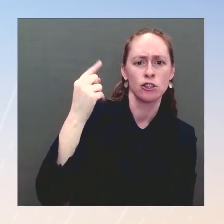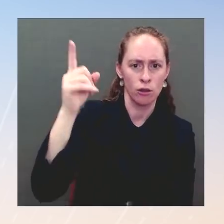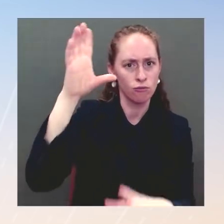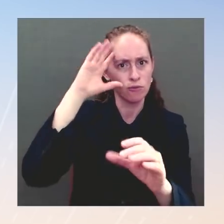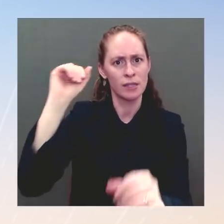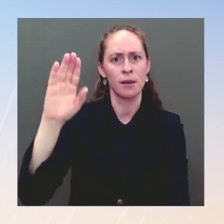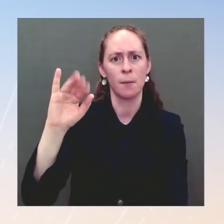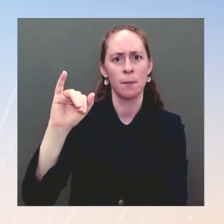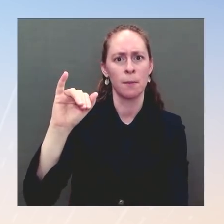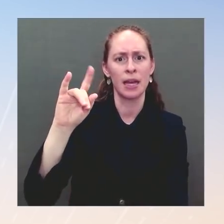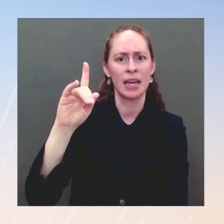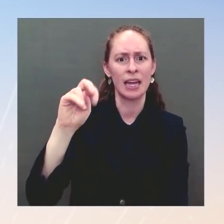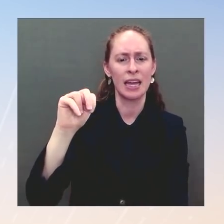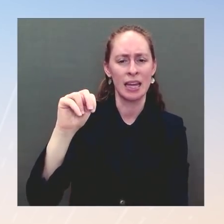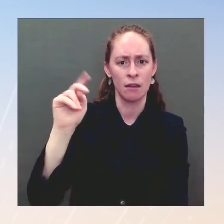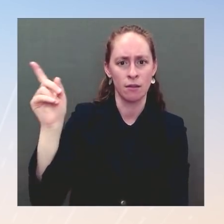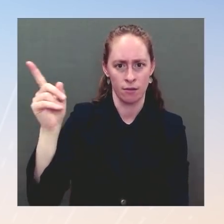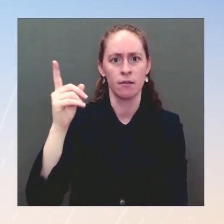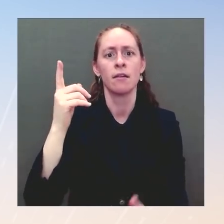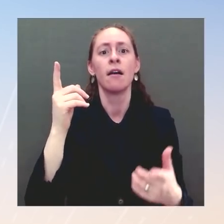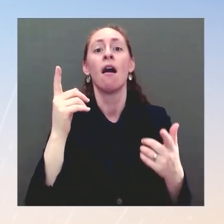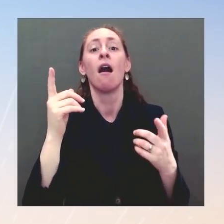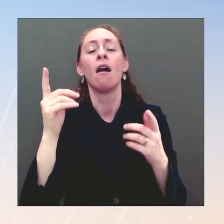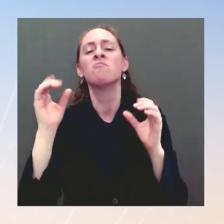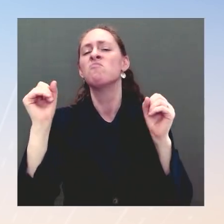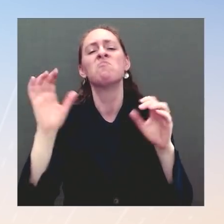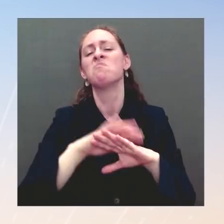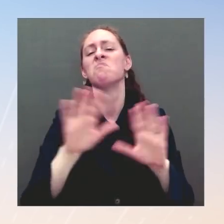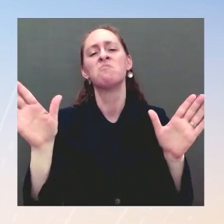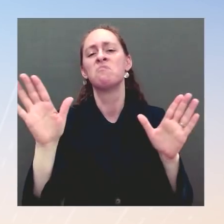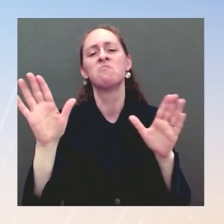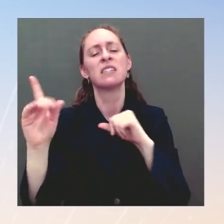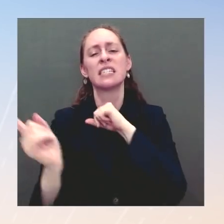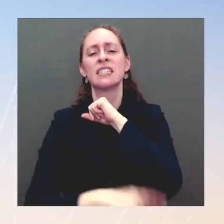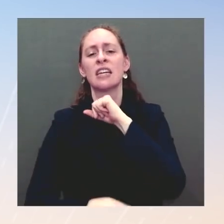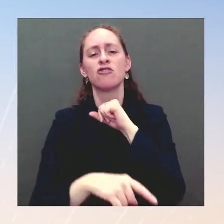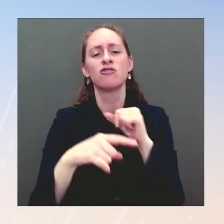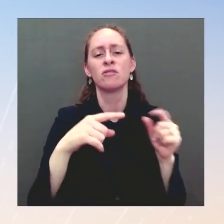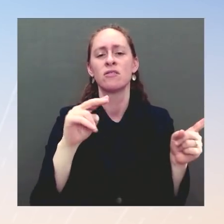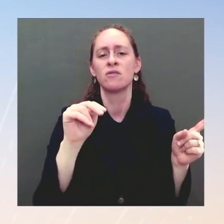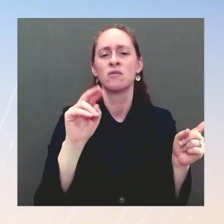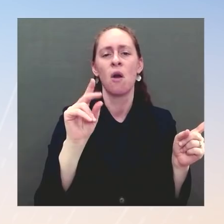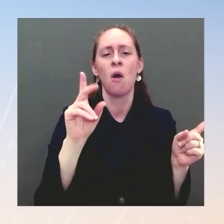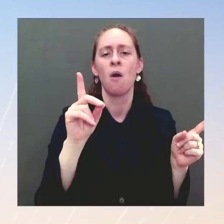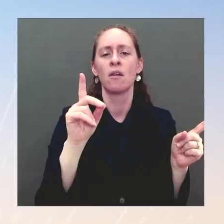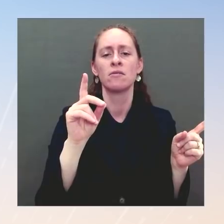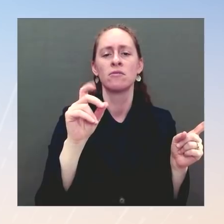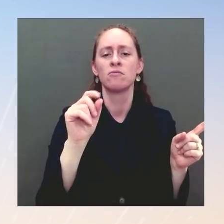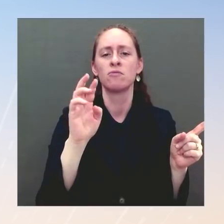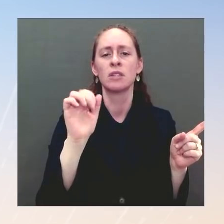which is a pretty big shift. So, can you just explain the changes -- Ms. Psaki: We don't -- The Press: -- and where you stand on that? Ms. Psaki: Well, we don't see it as a shift at all.